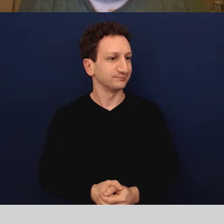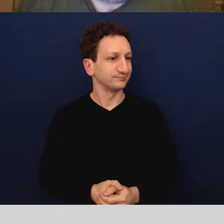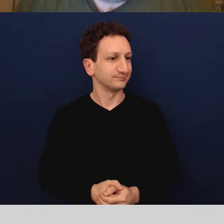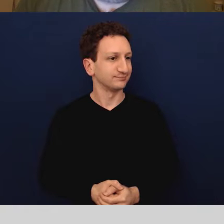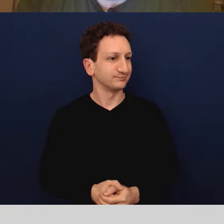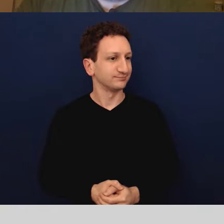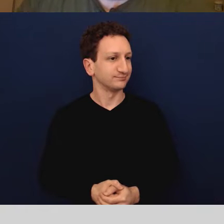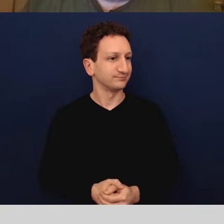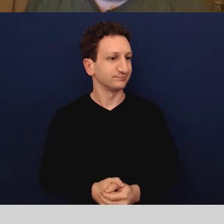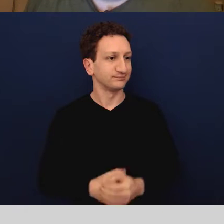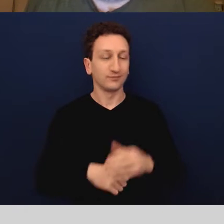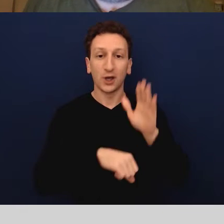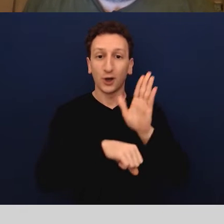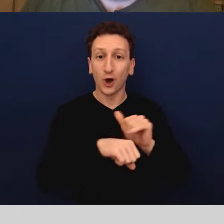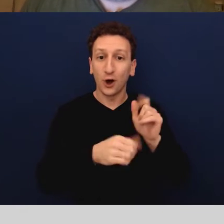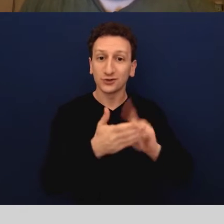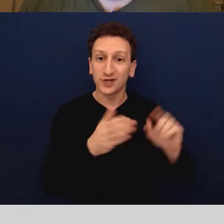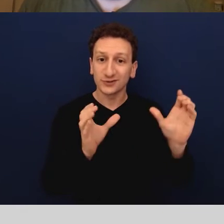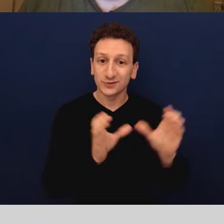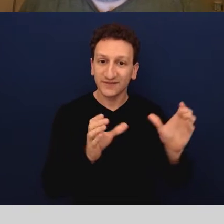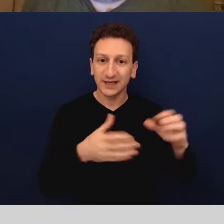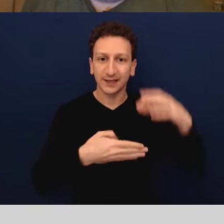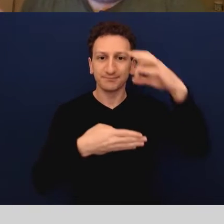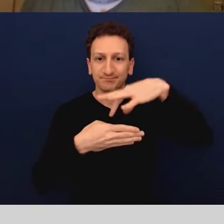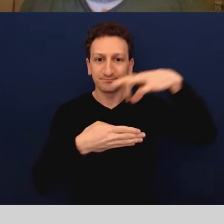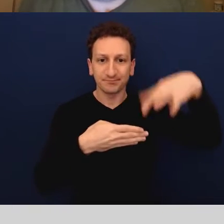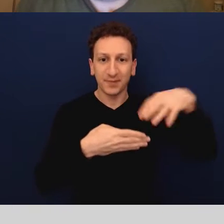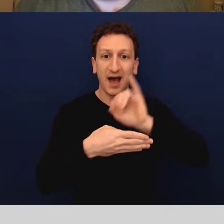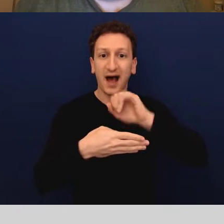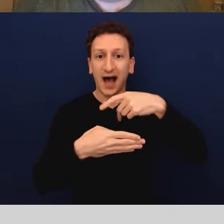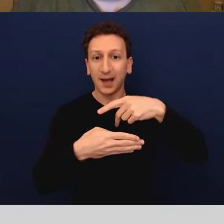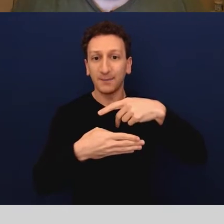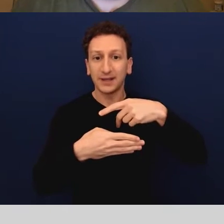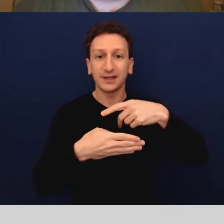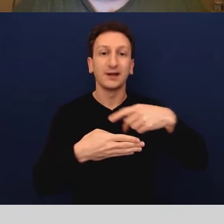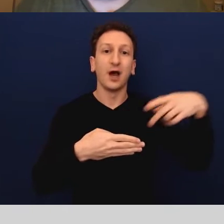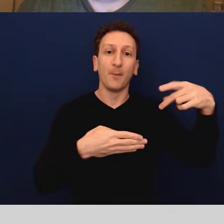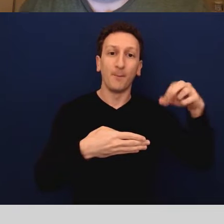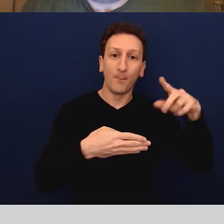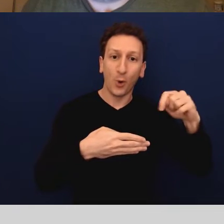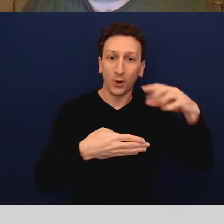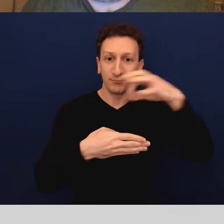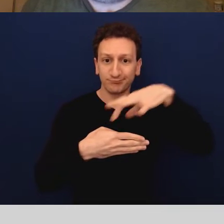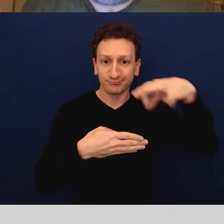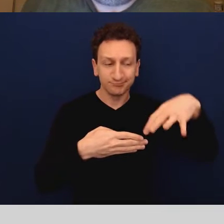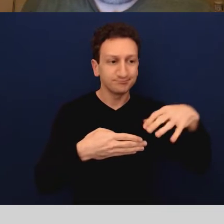we connect the socket to the port. We check the certificate, oh, looks good.